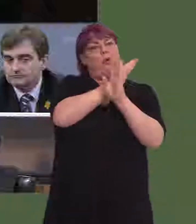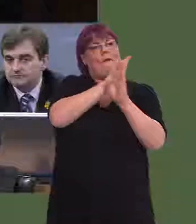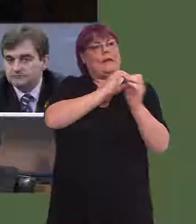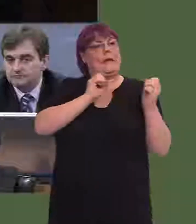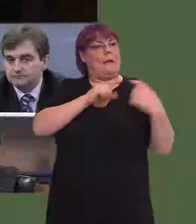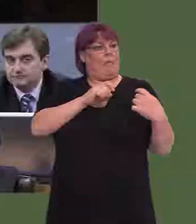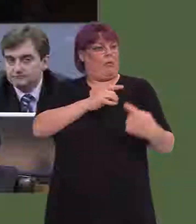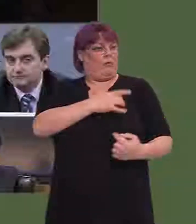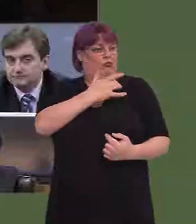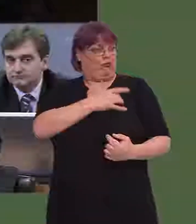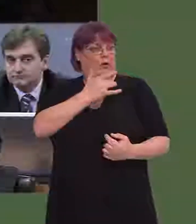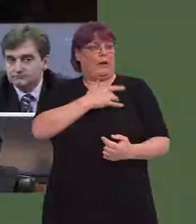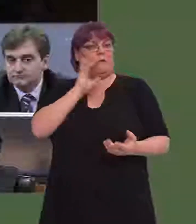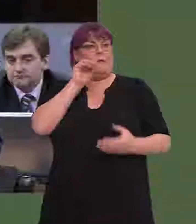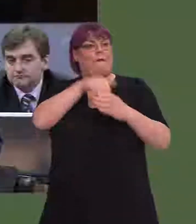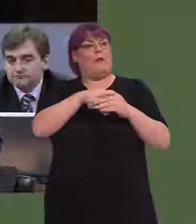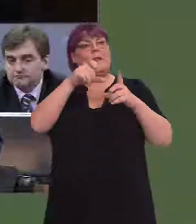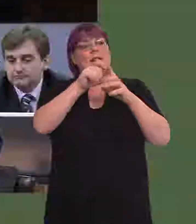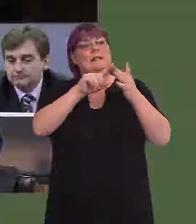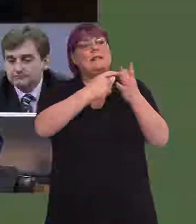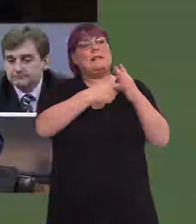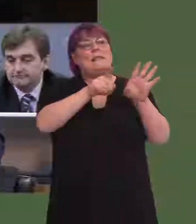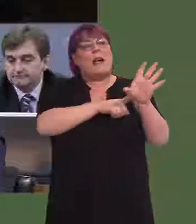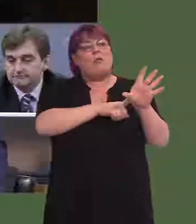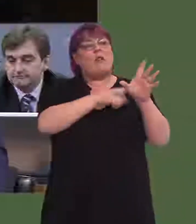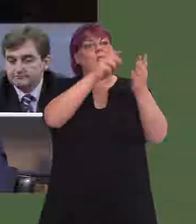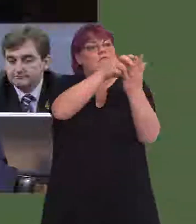to deal with diary issues and clearing urgent press lines.